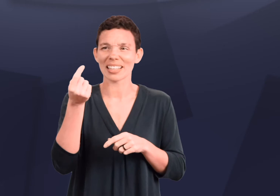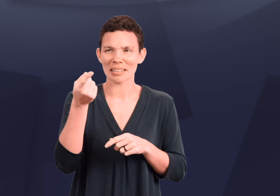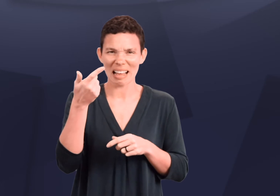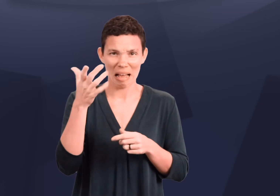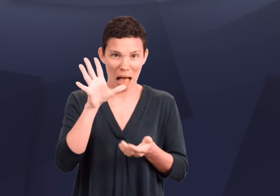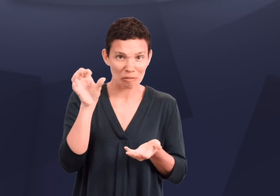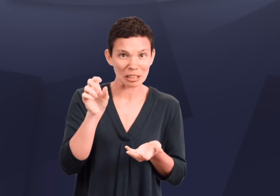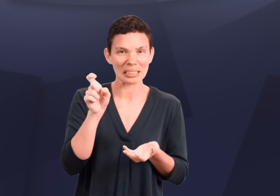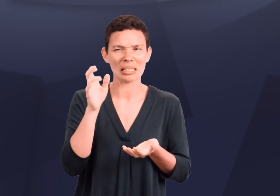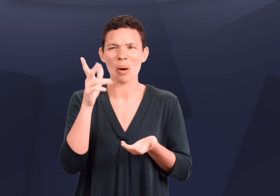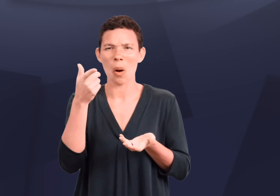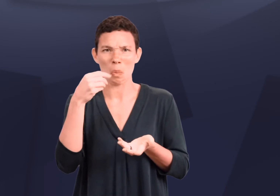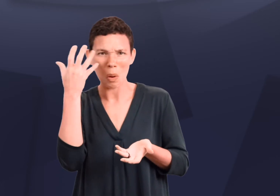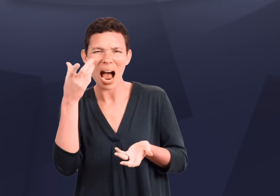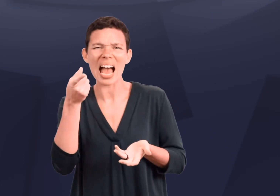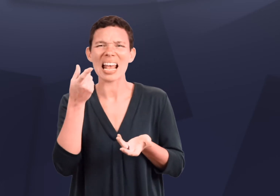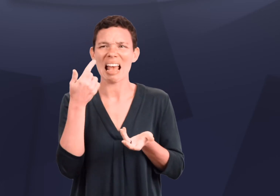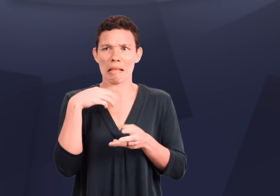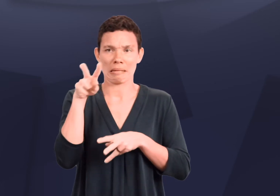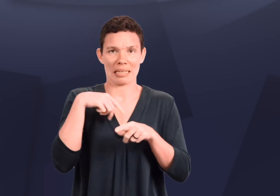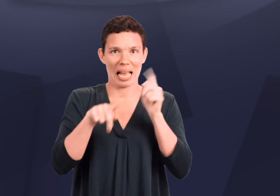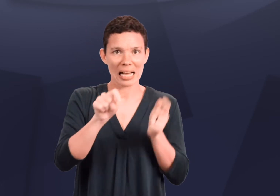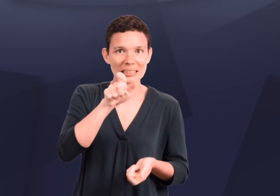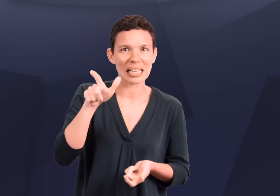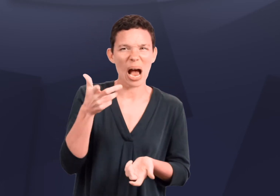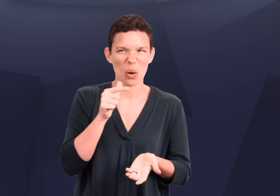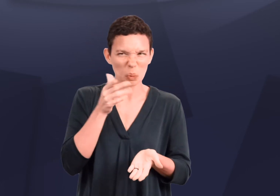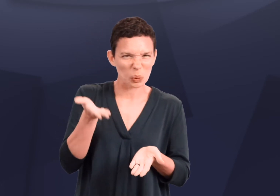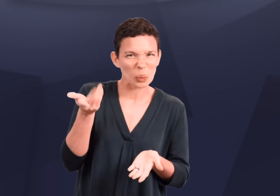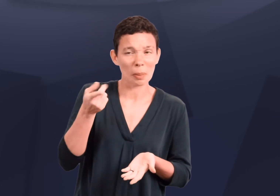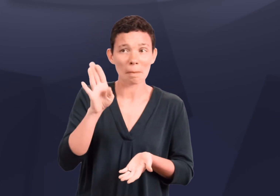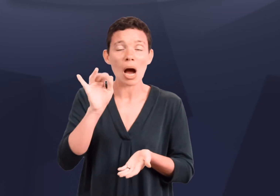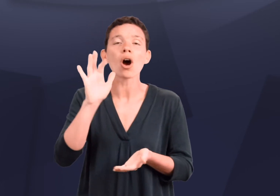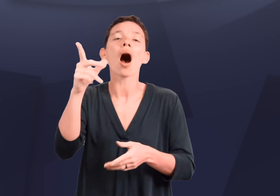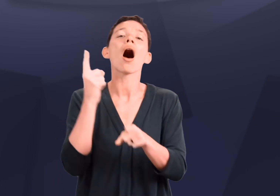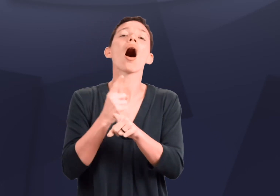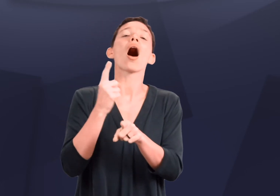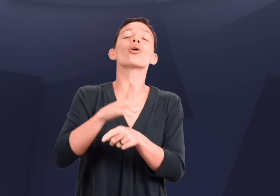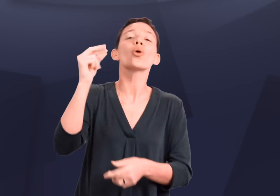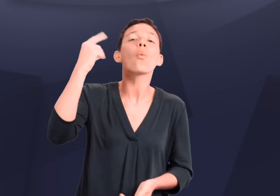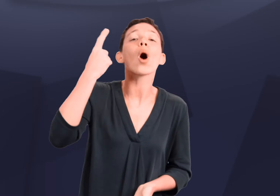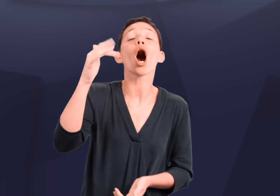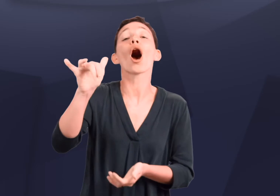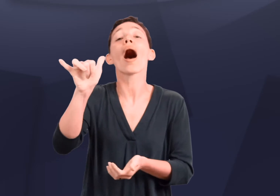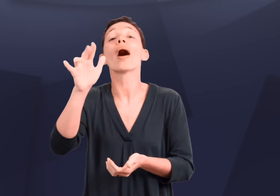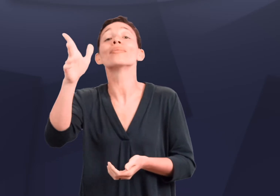People see my appearance as confusing or different. Is she African? Is she white? I can't tell.